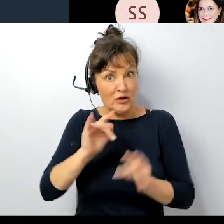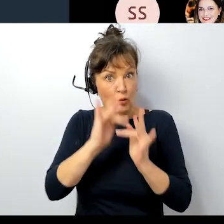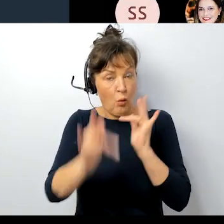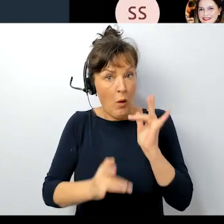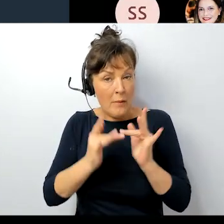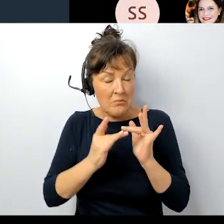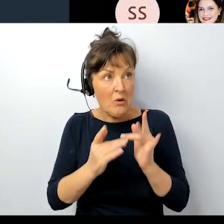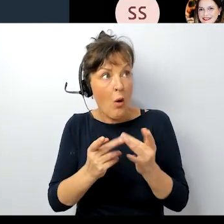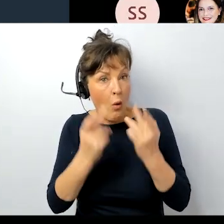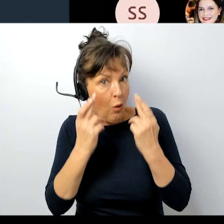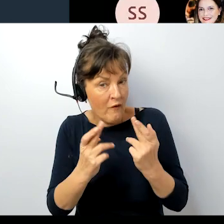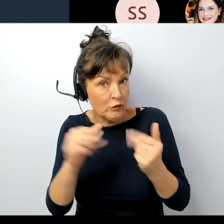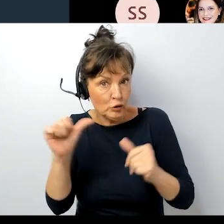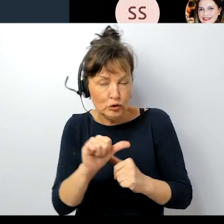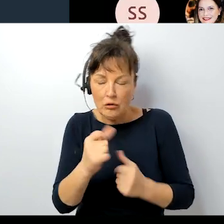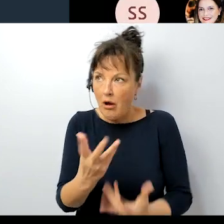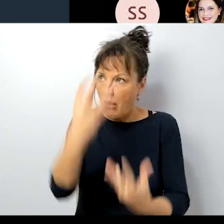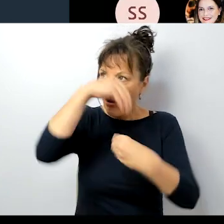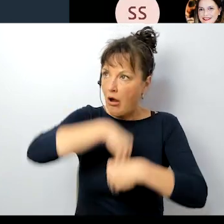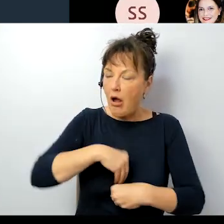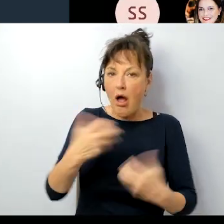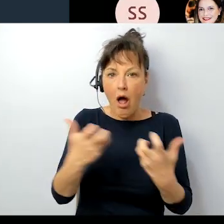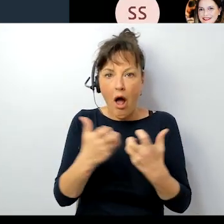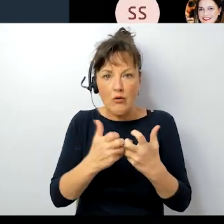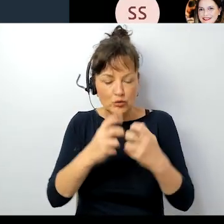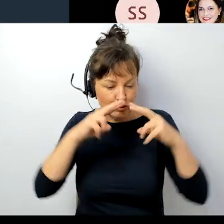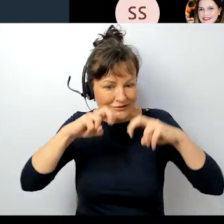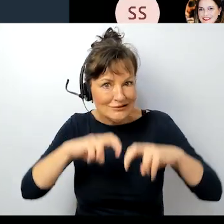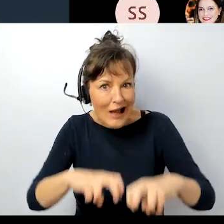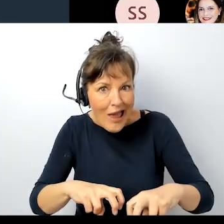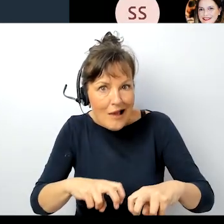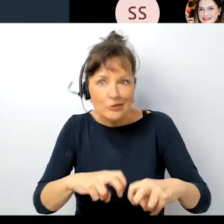This information will hopefully give you a good overview of Scottish Apprenticeships, how to